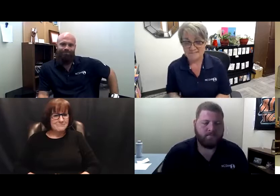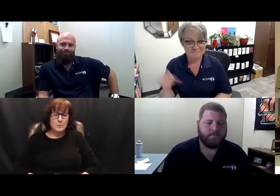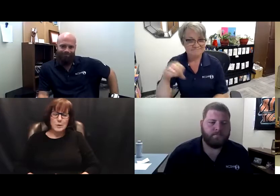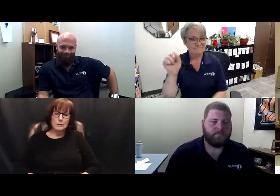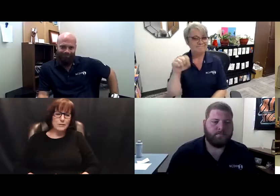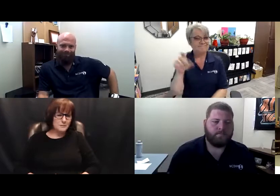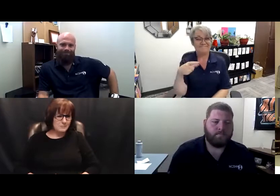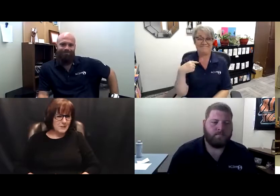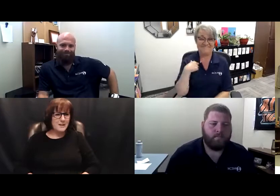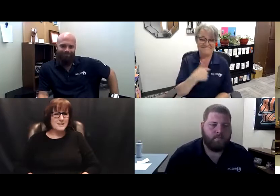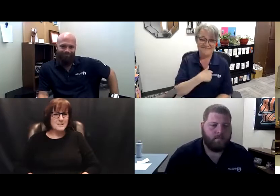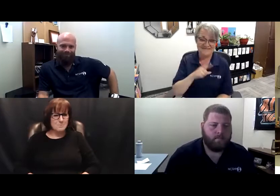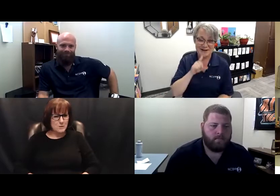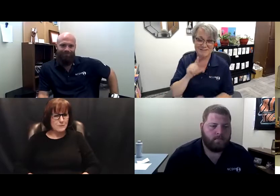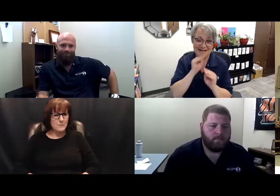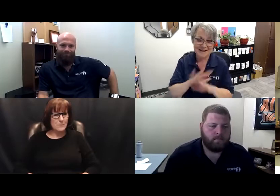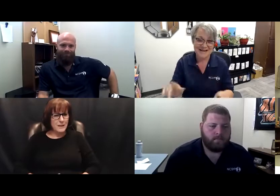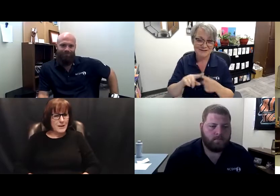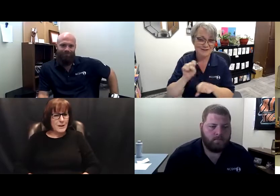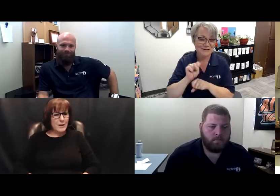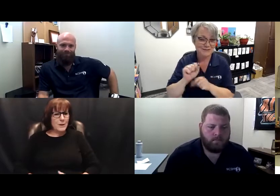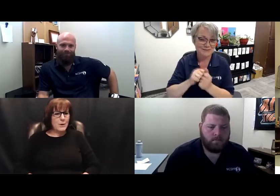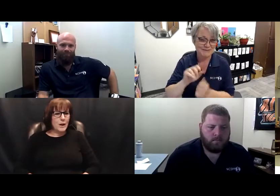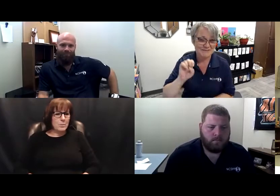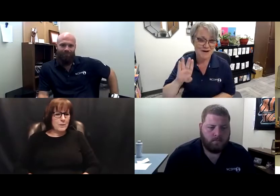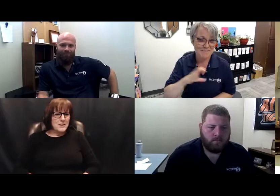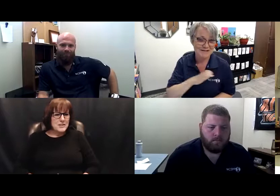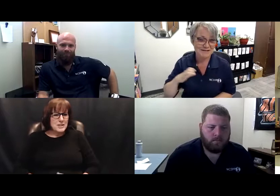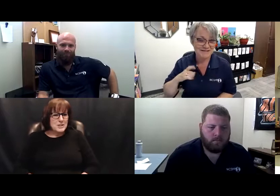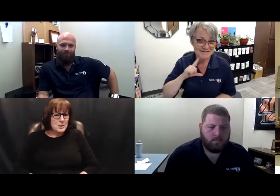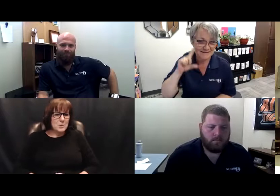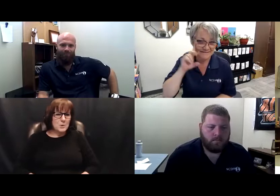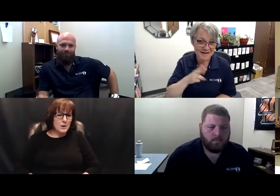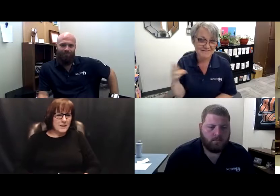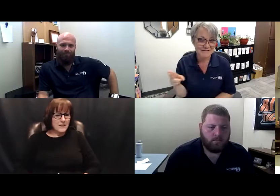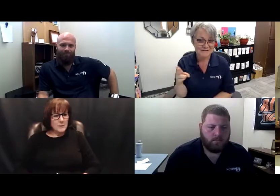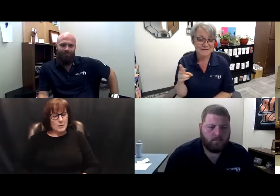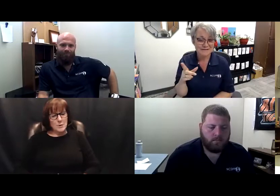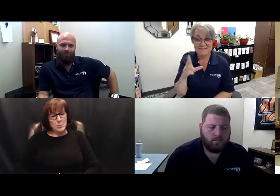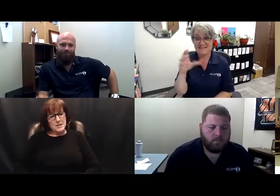Beautiful yes beautiful we are blessed to work at the Nebraska